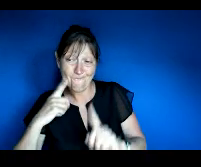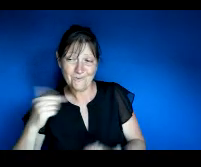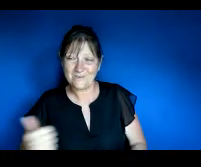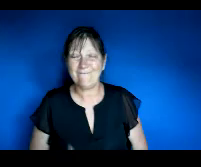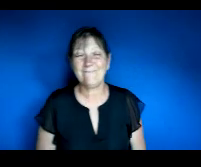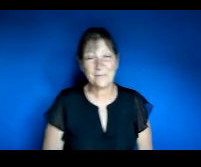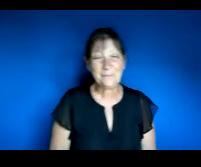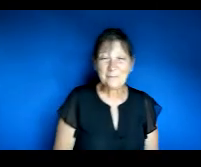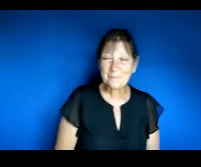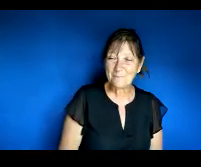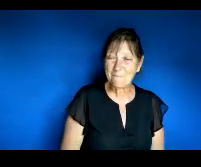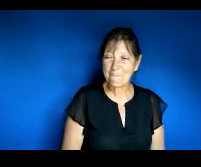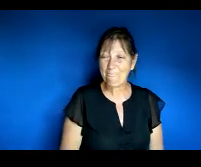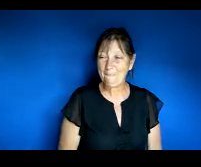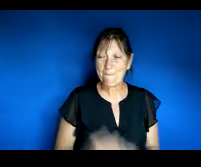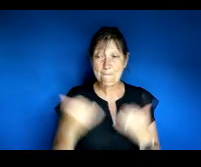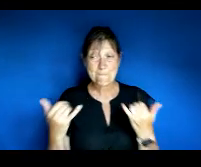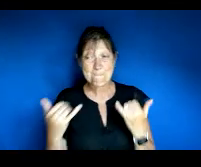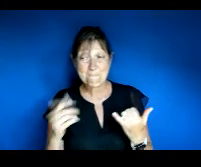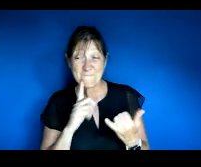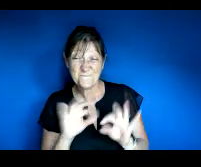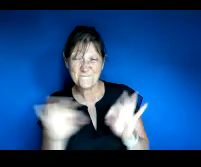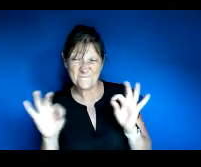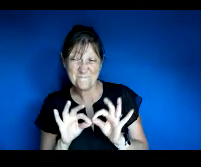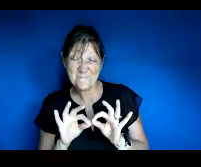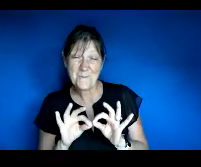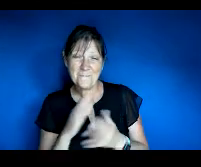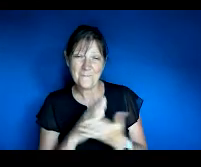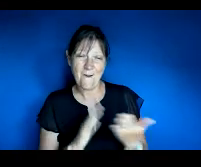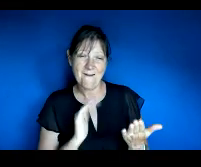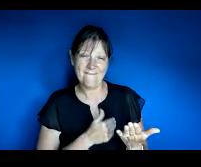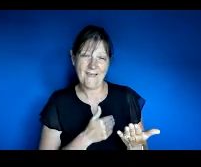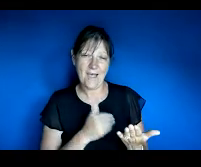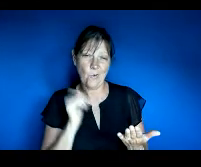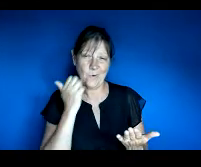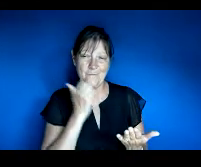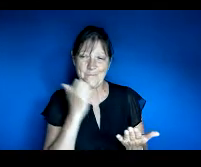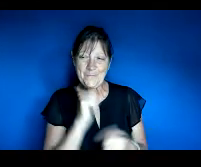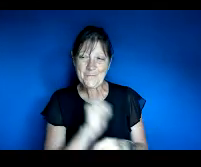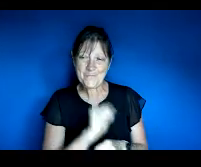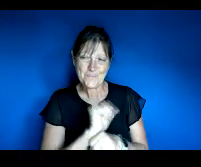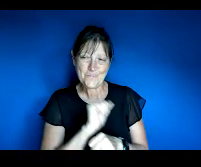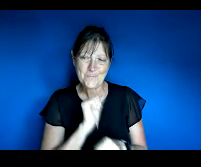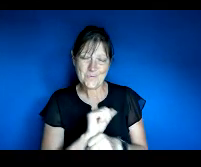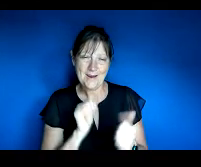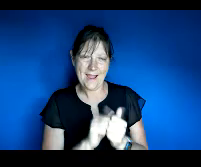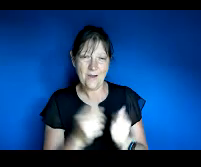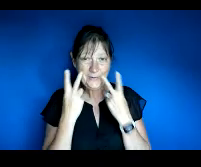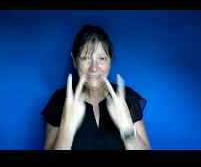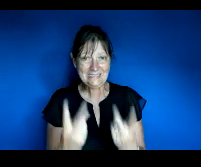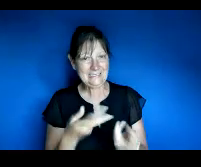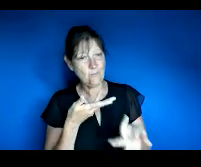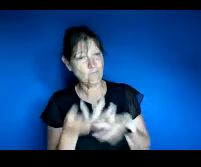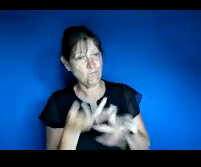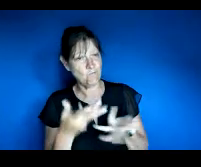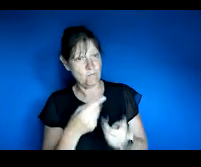So this is really, really a vital part of what we do and how we see our interaction with students and families.